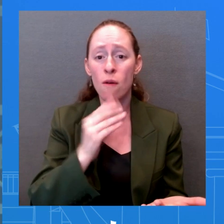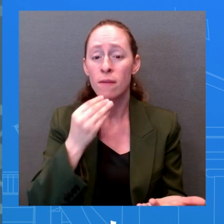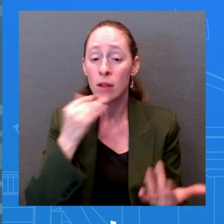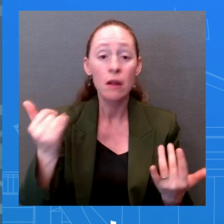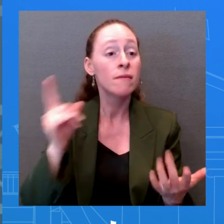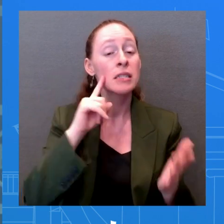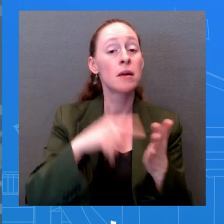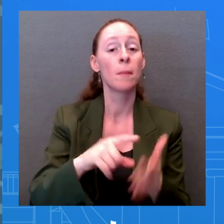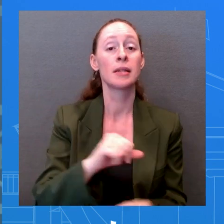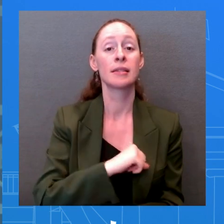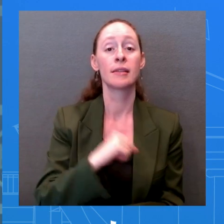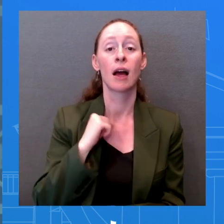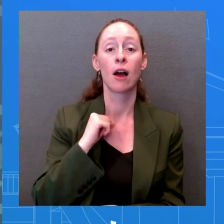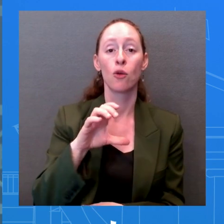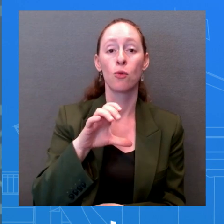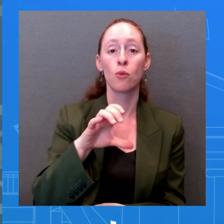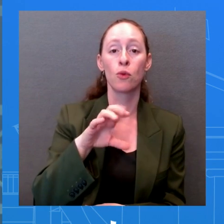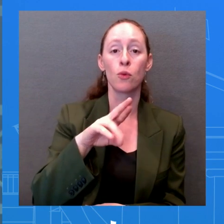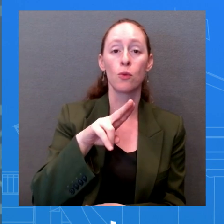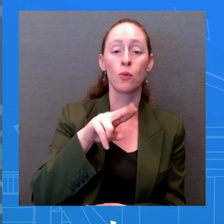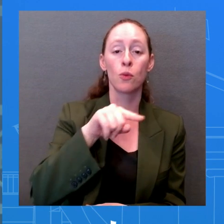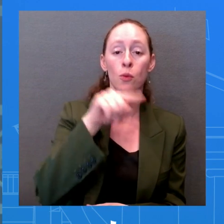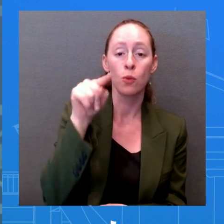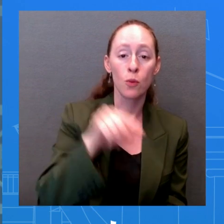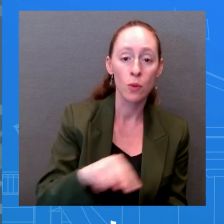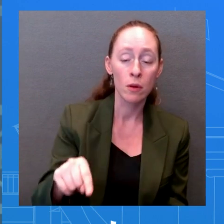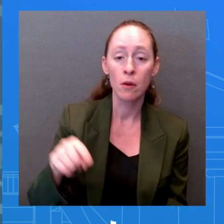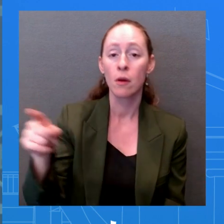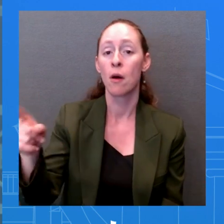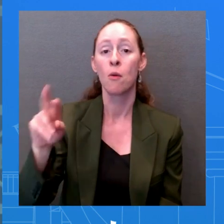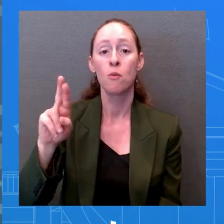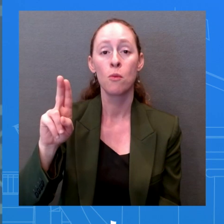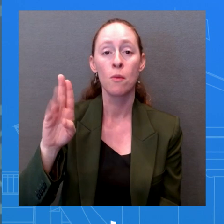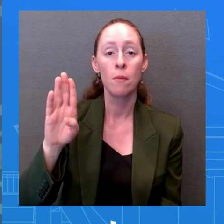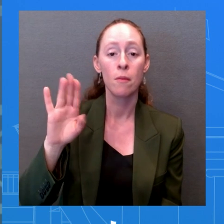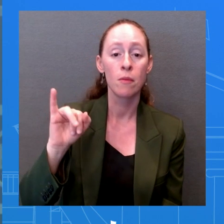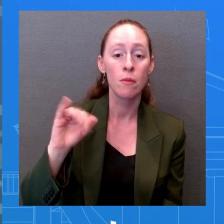for record -- record funding for the Department of Homeland Security.